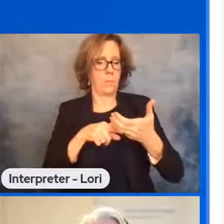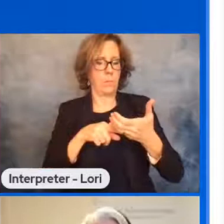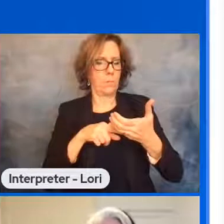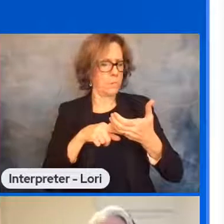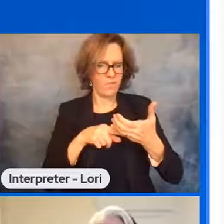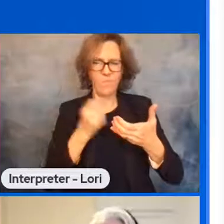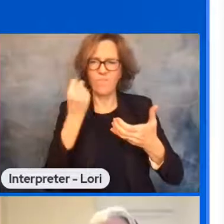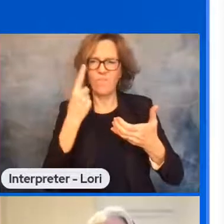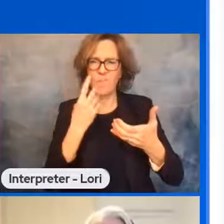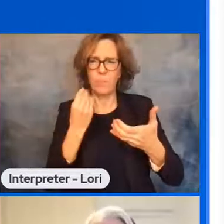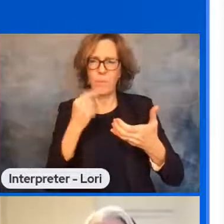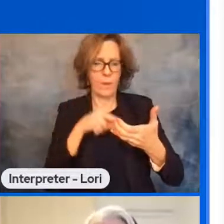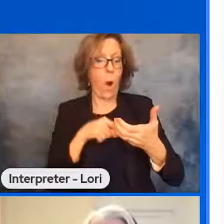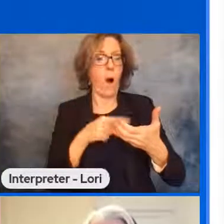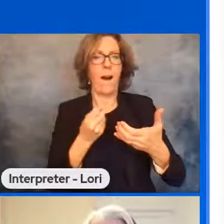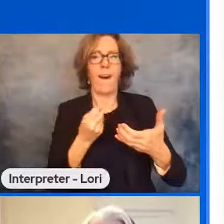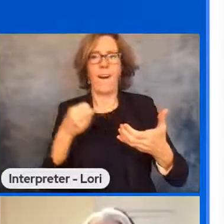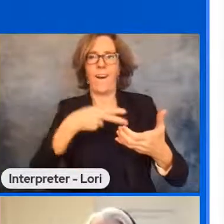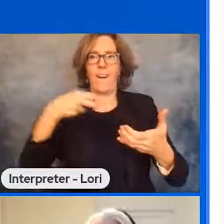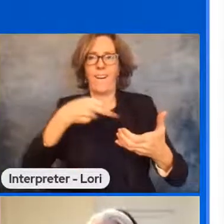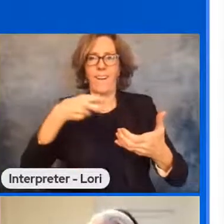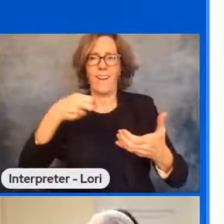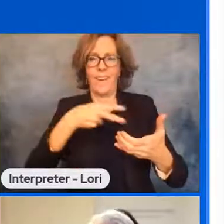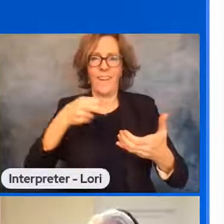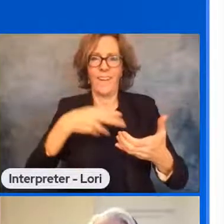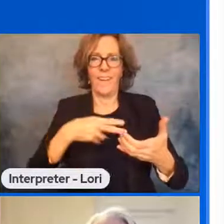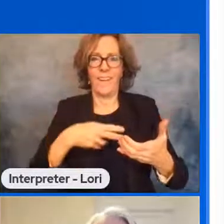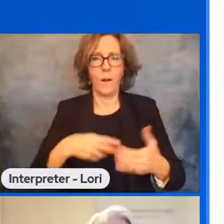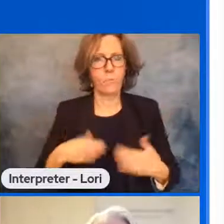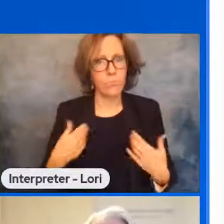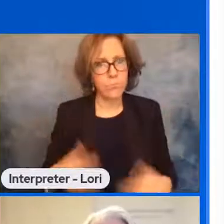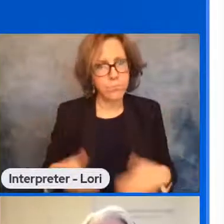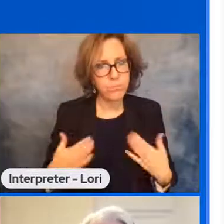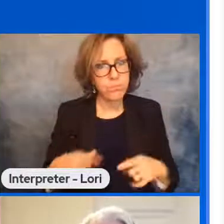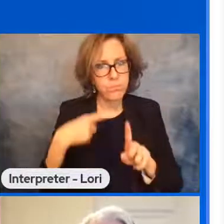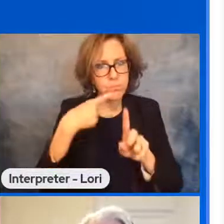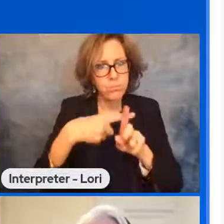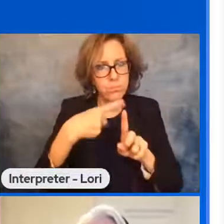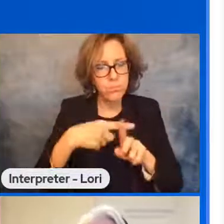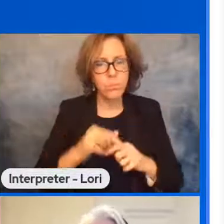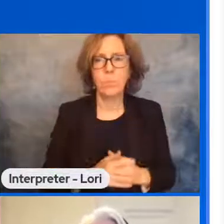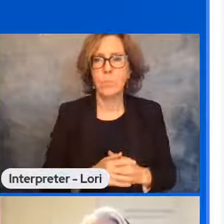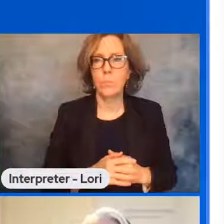This is a great step forward. And then we thought, well, what are the things that happen on the phone that's important--